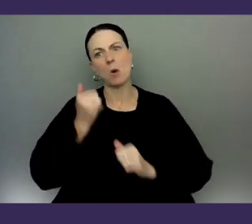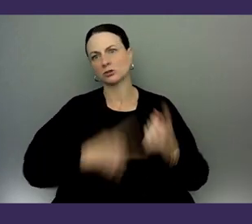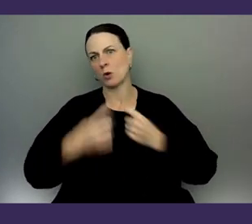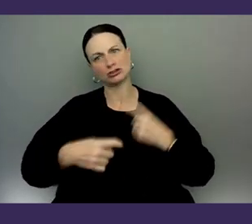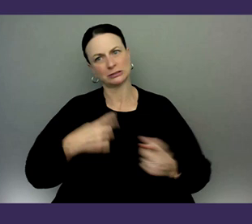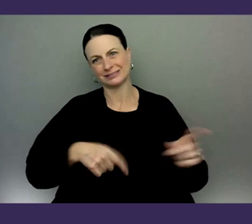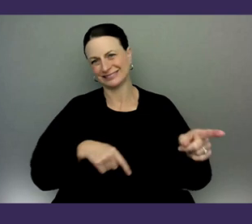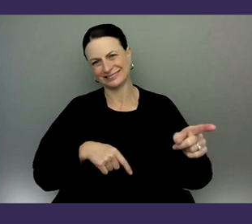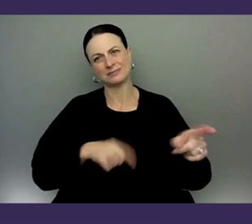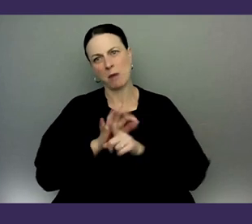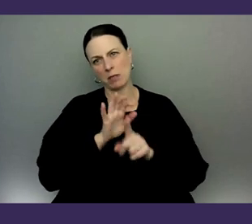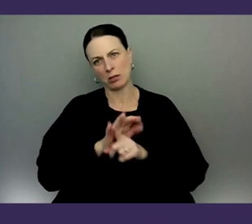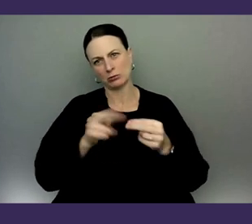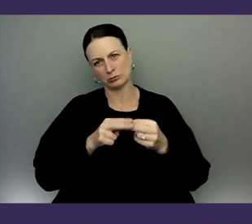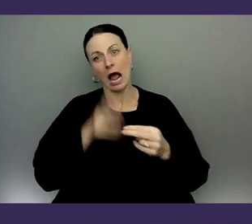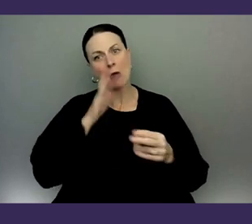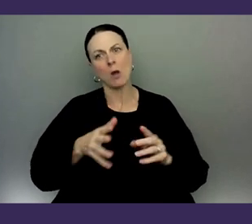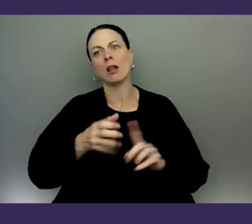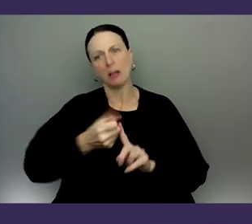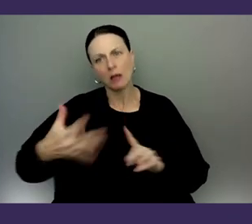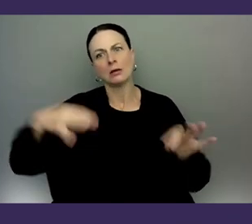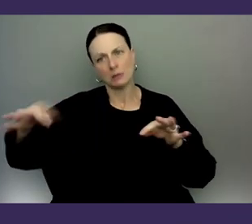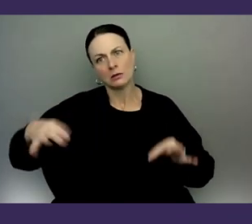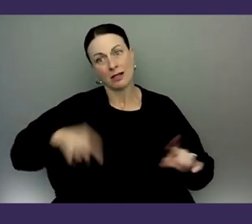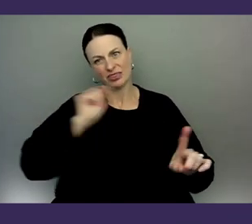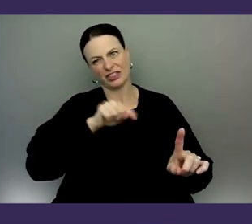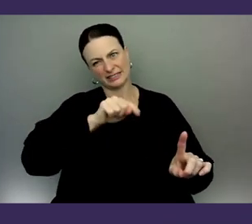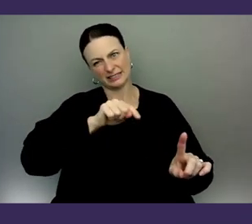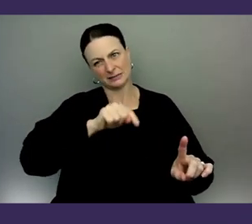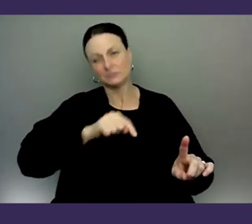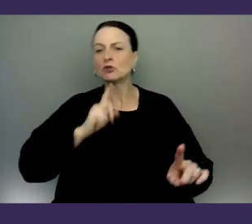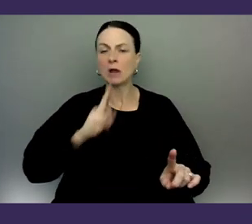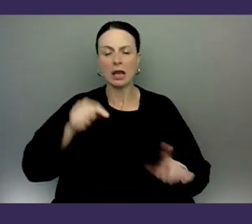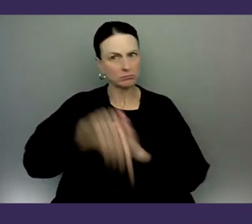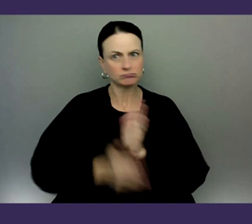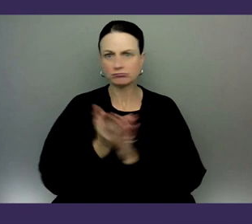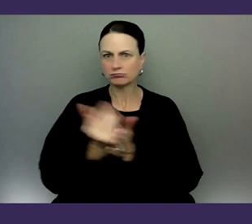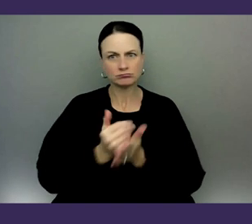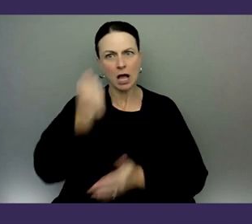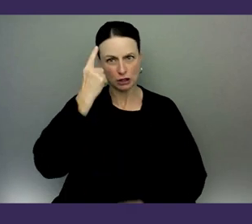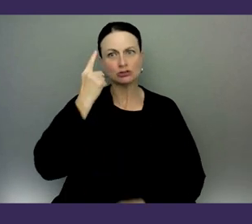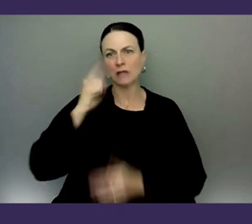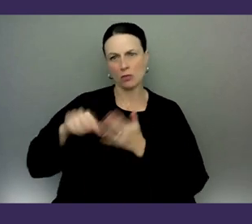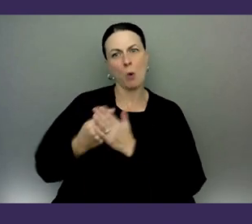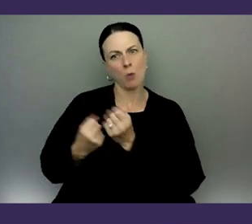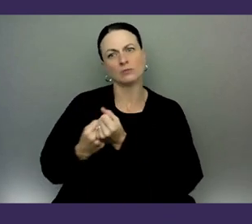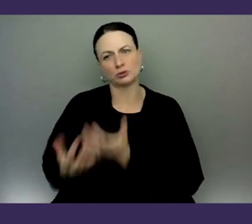So I'm gonna spend a considerable amount of time here so that we can really understand what the role of the supporter is and what they do.